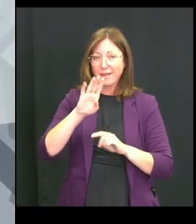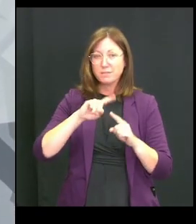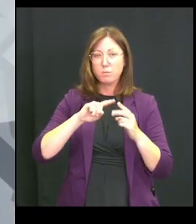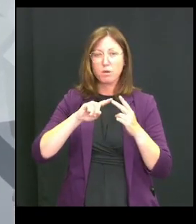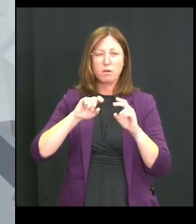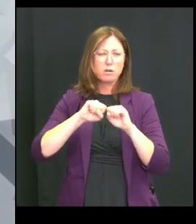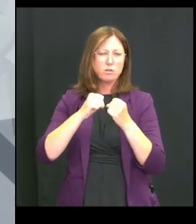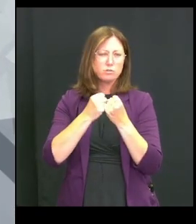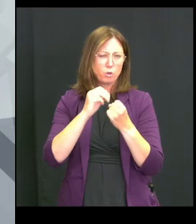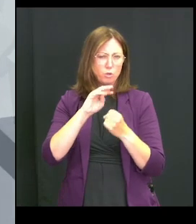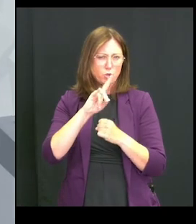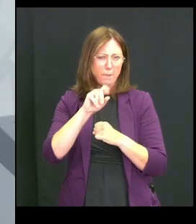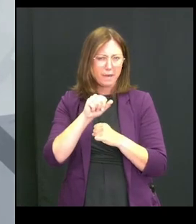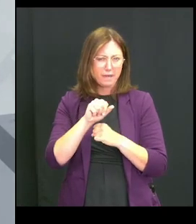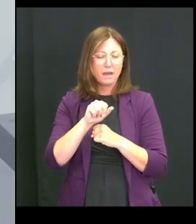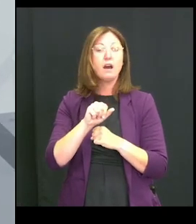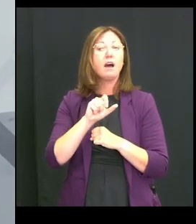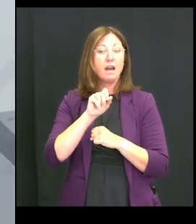and how that would influence people's views?